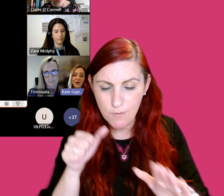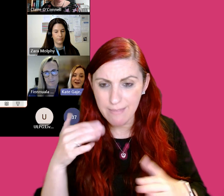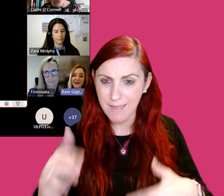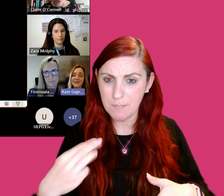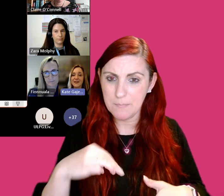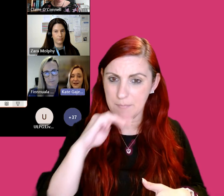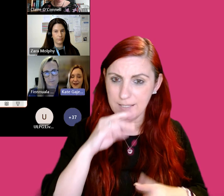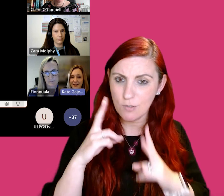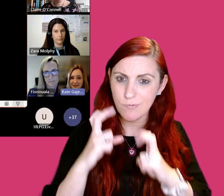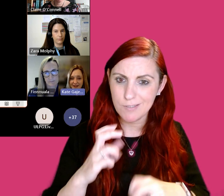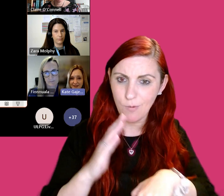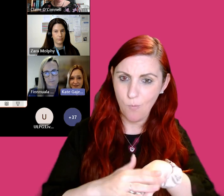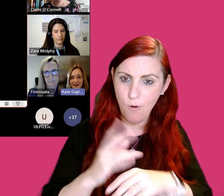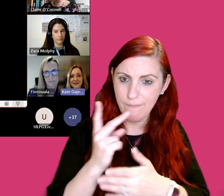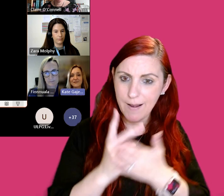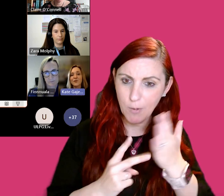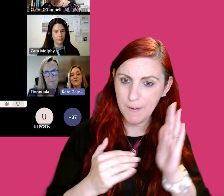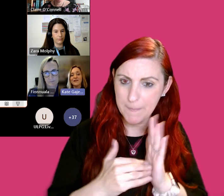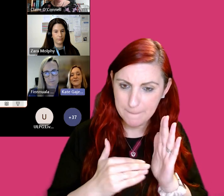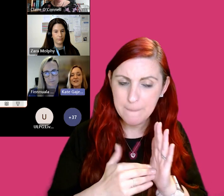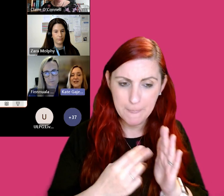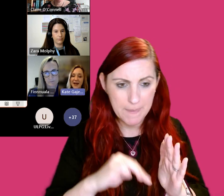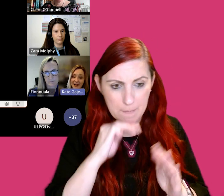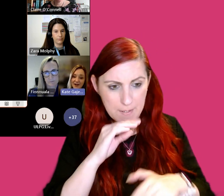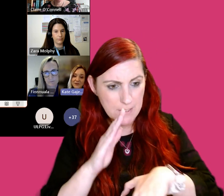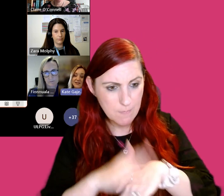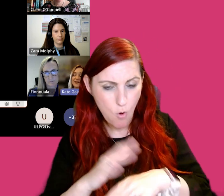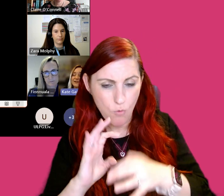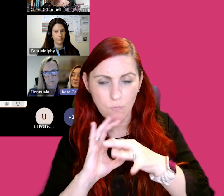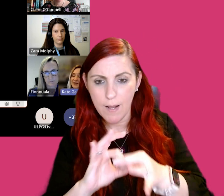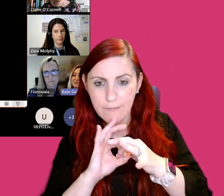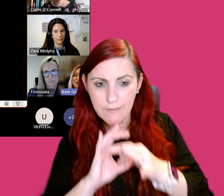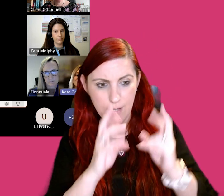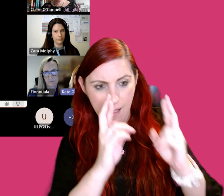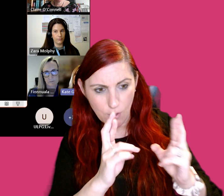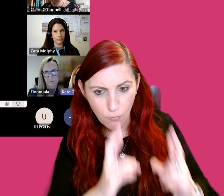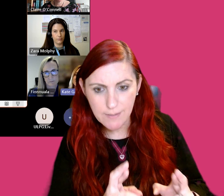more valid uh it it makes it more relevant and accurate and it really improves the quality